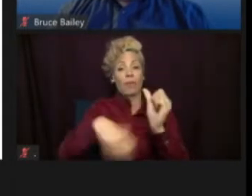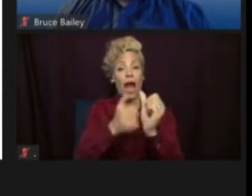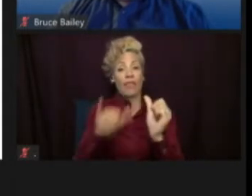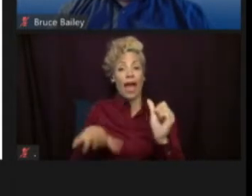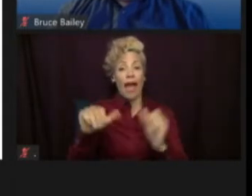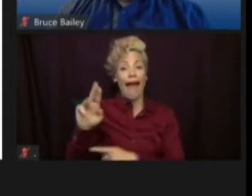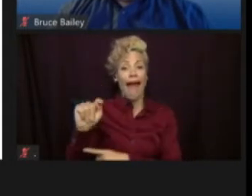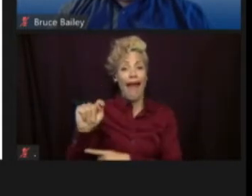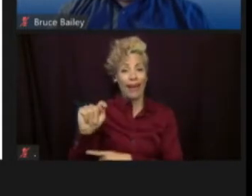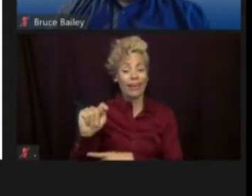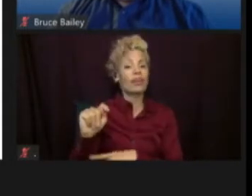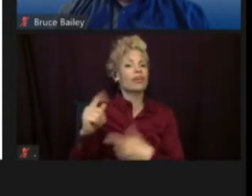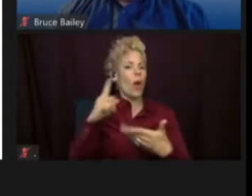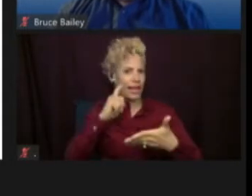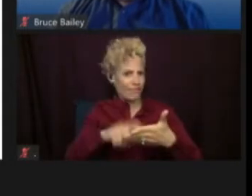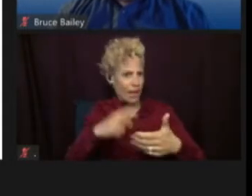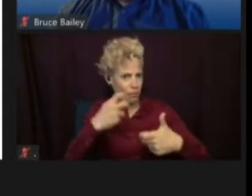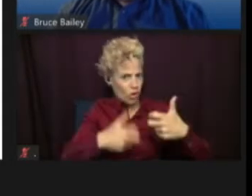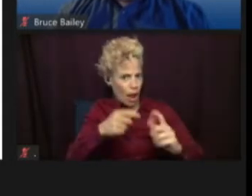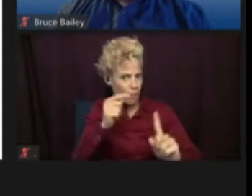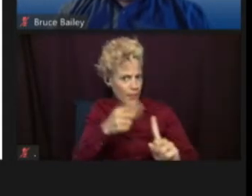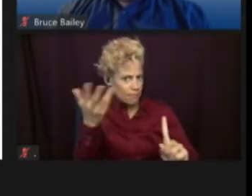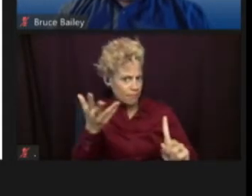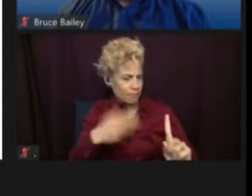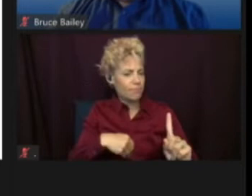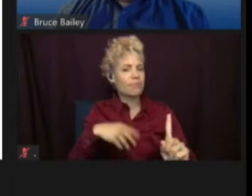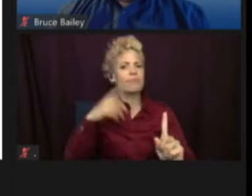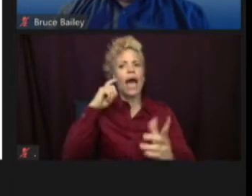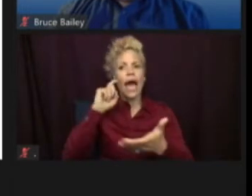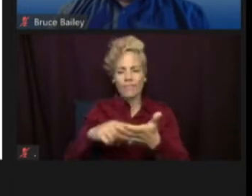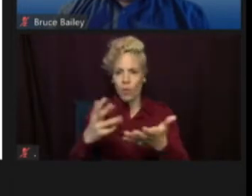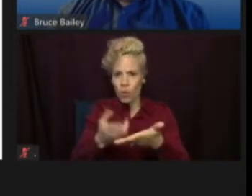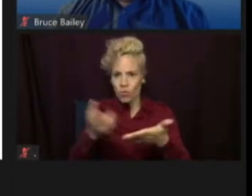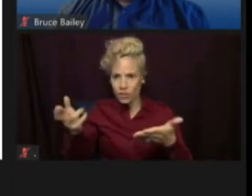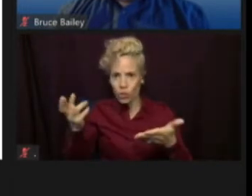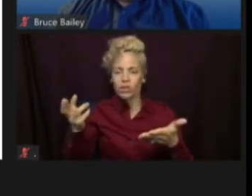and also to identify what resources may be necessary to address it.